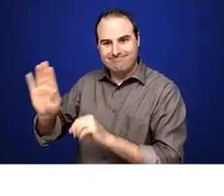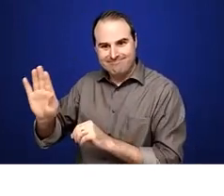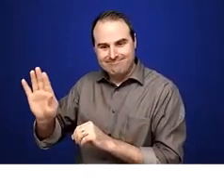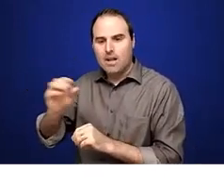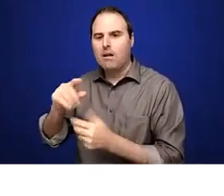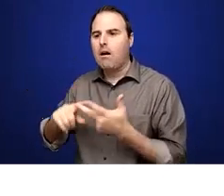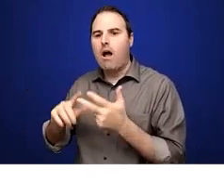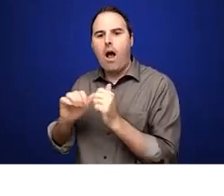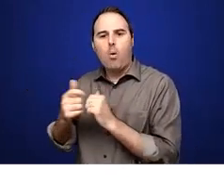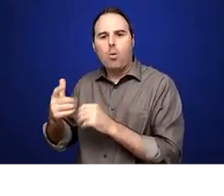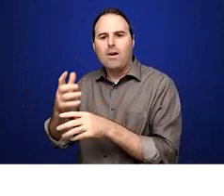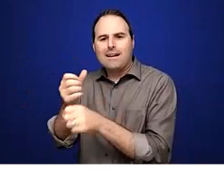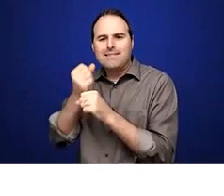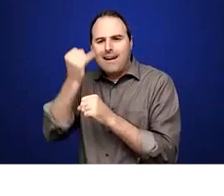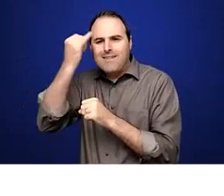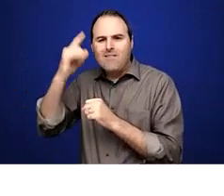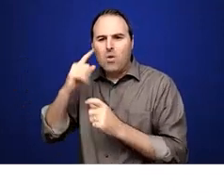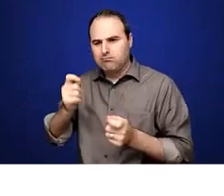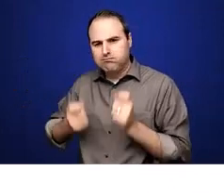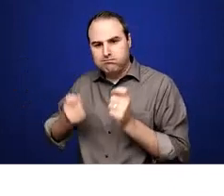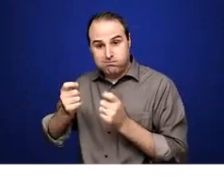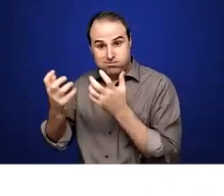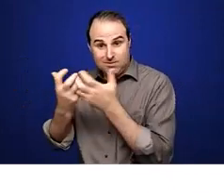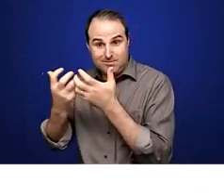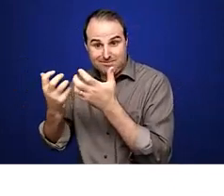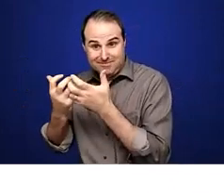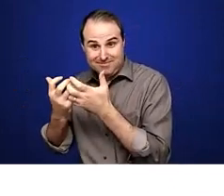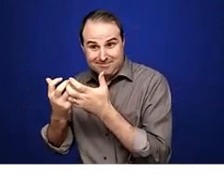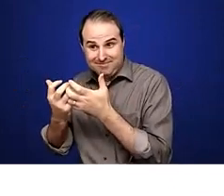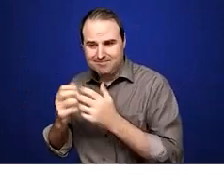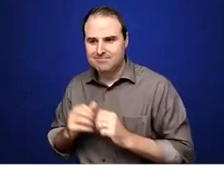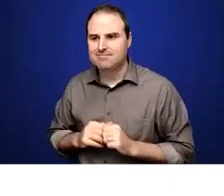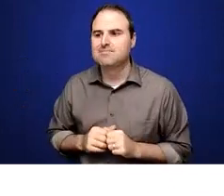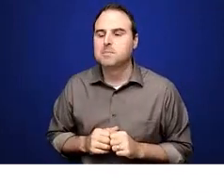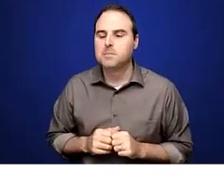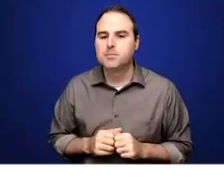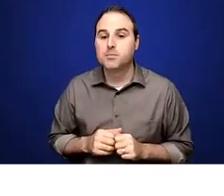So based on these research questions came the idea of developing a tool kit that